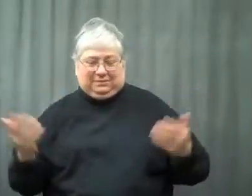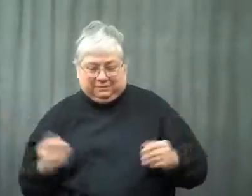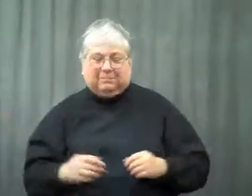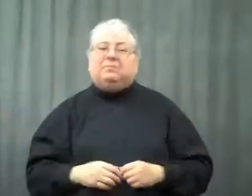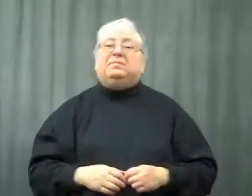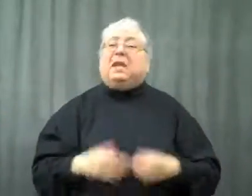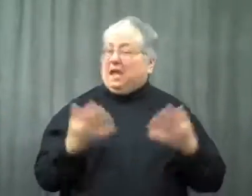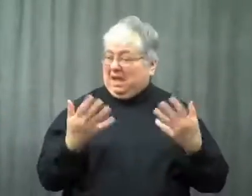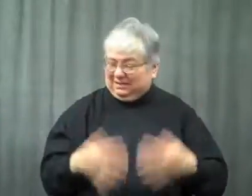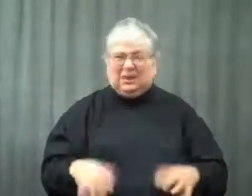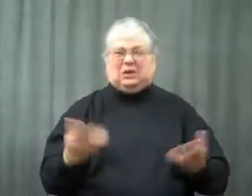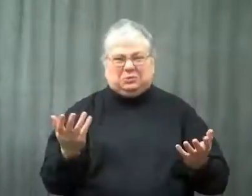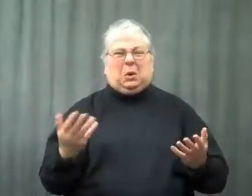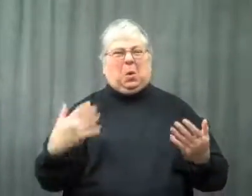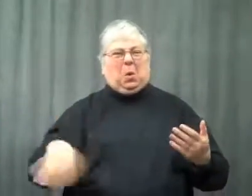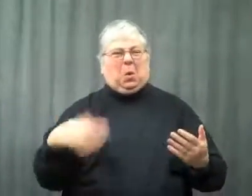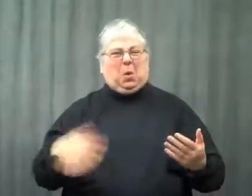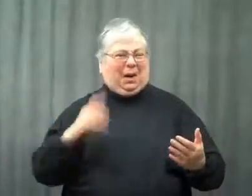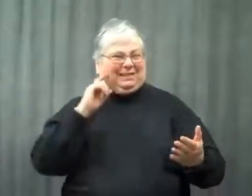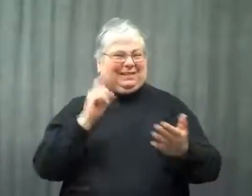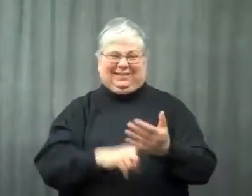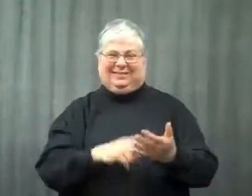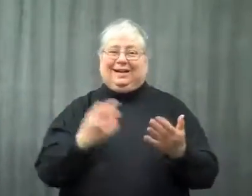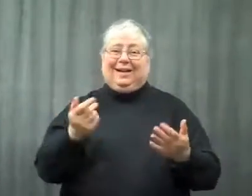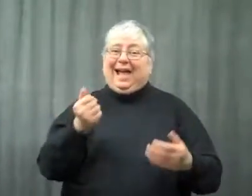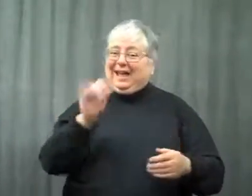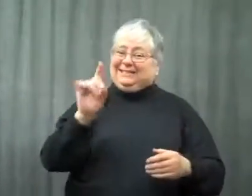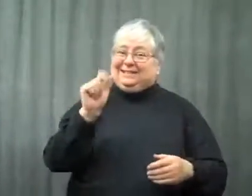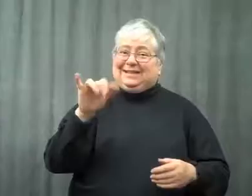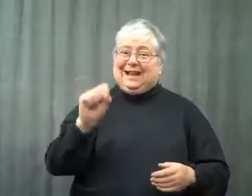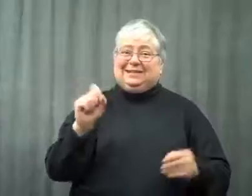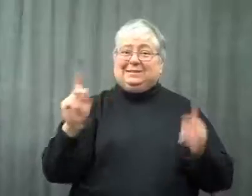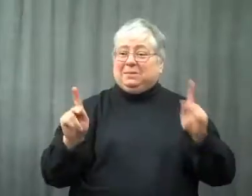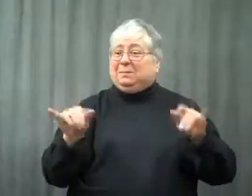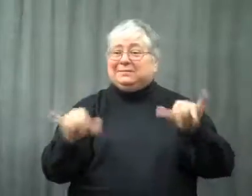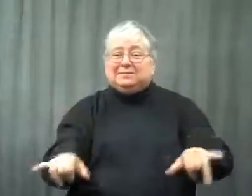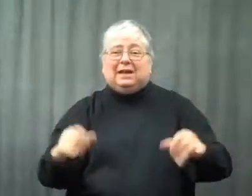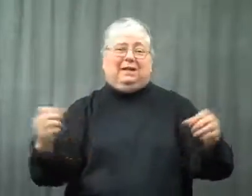People had stayed in the Square for 18 days.